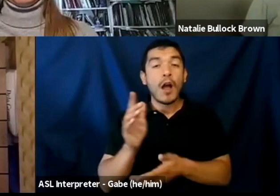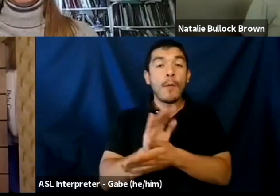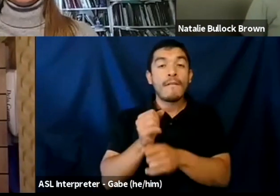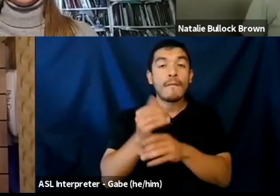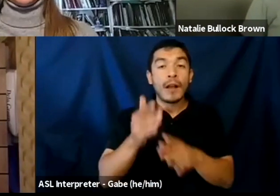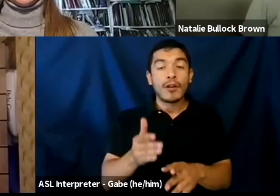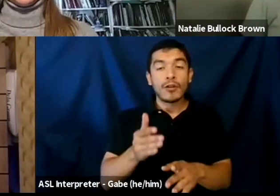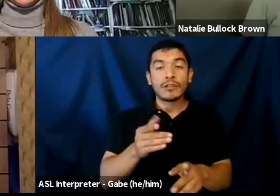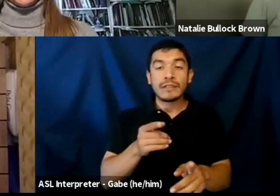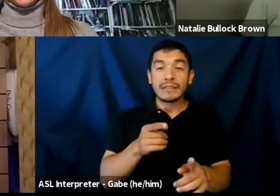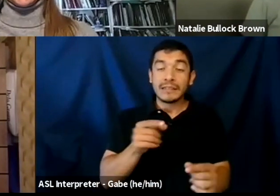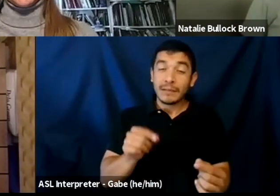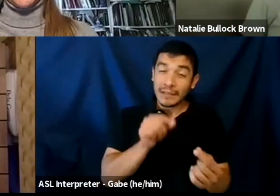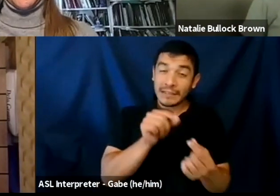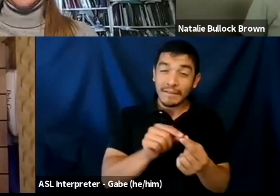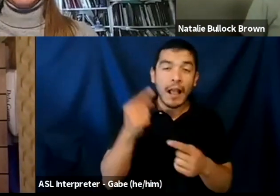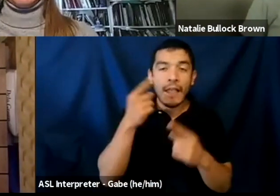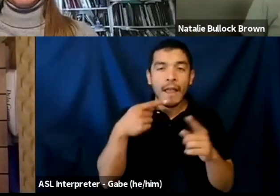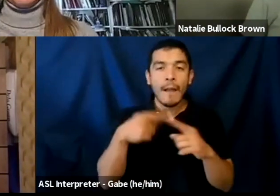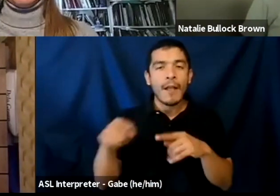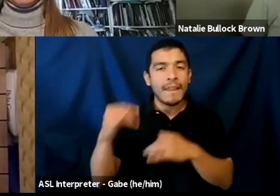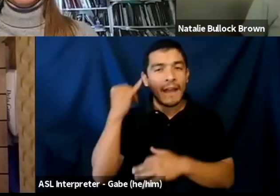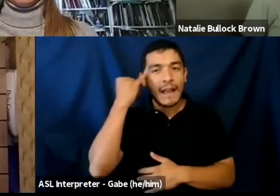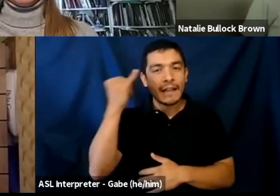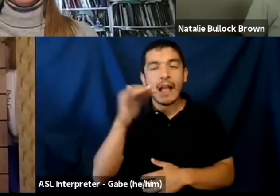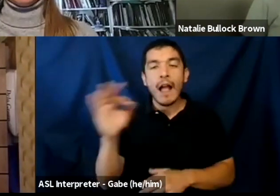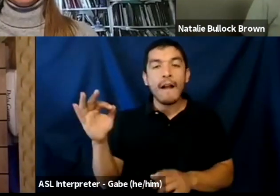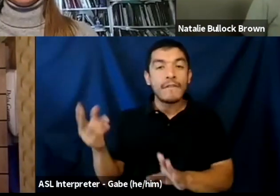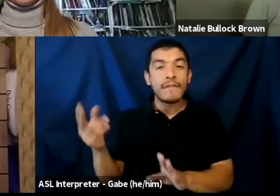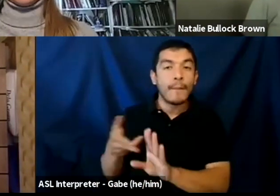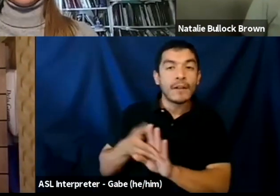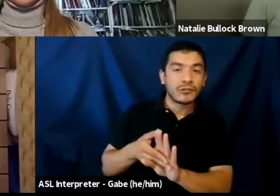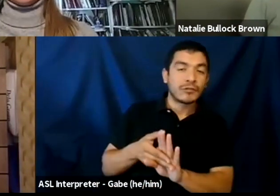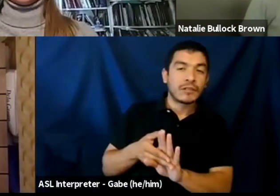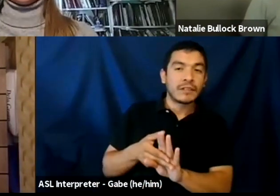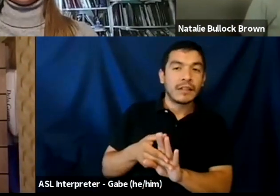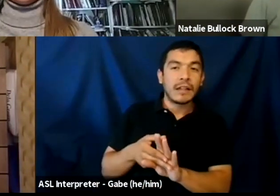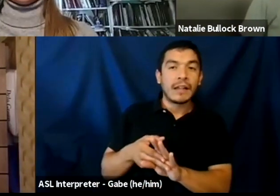think about this idea of participants telling their story,